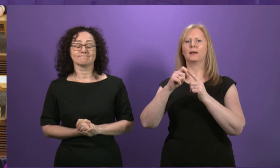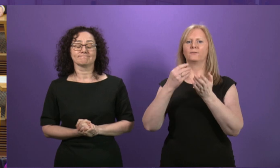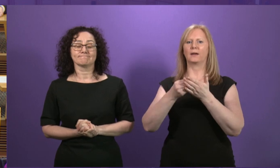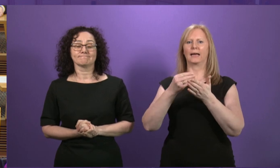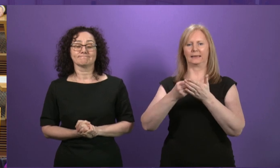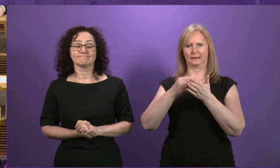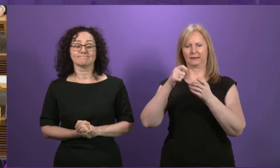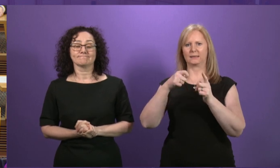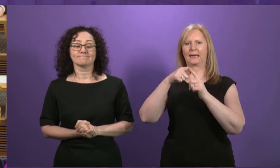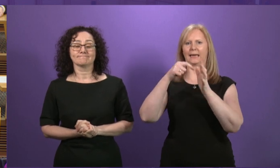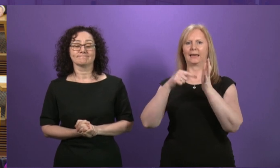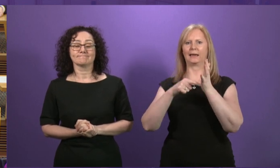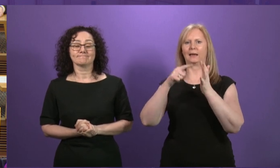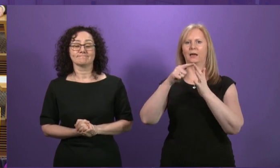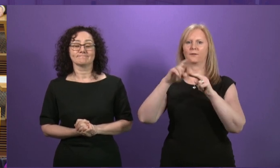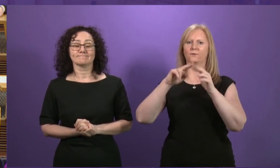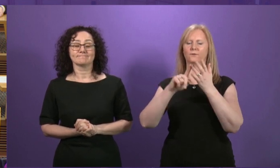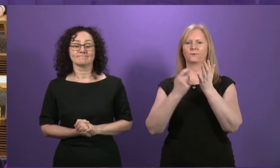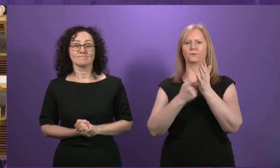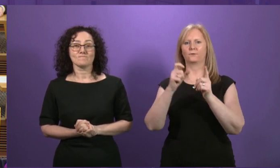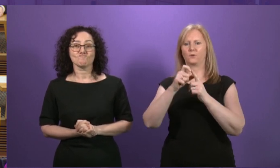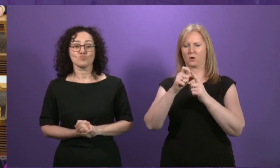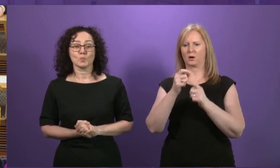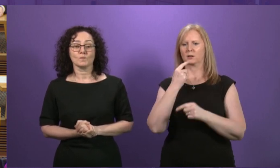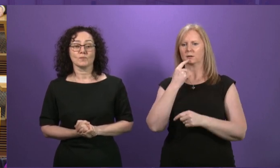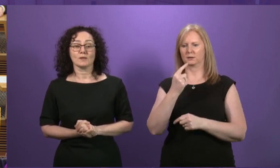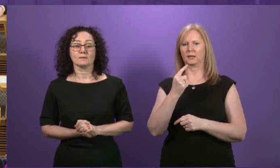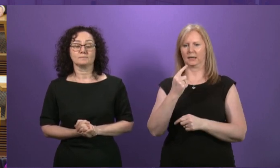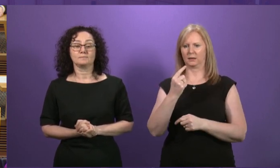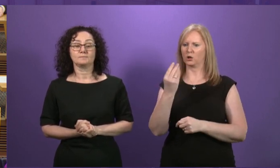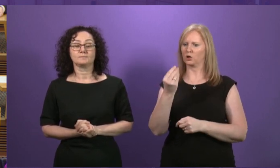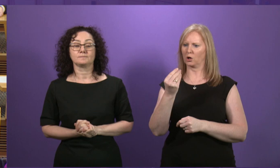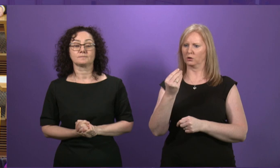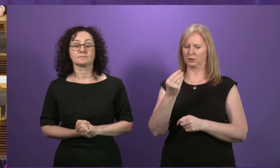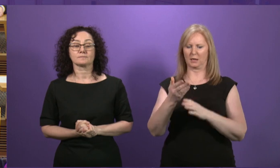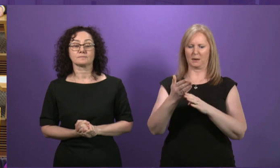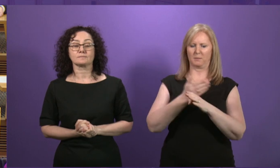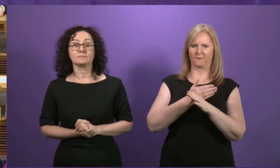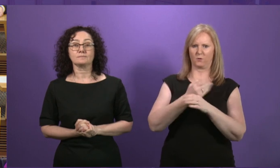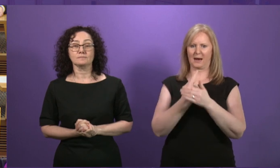“The currency you use the day before independence will be the same currency you use the day